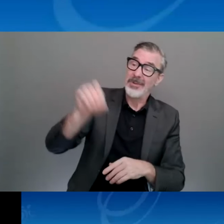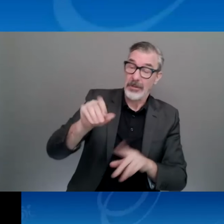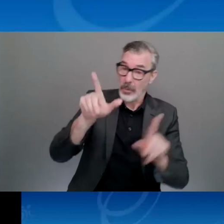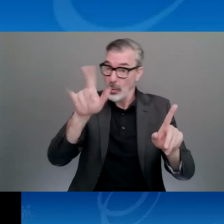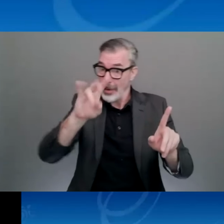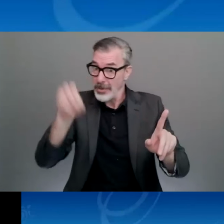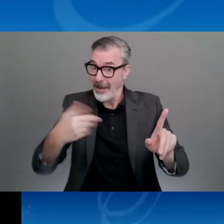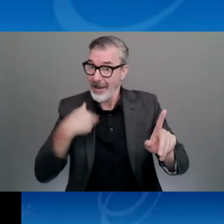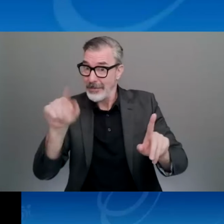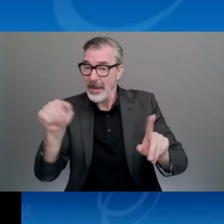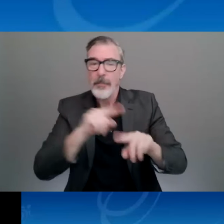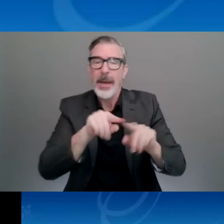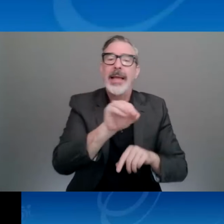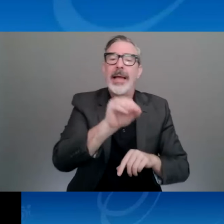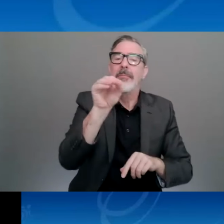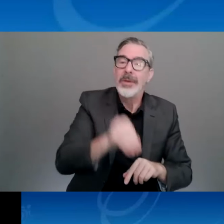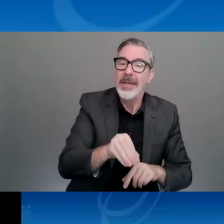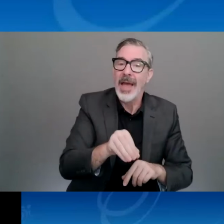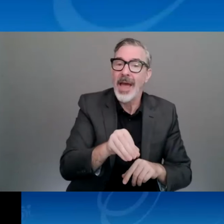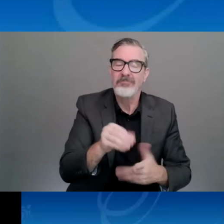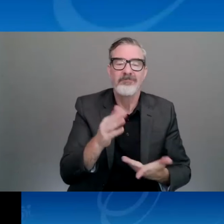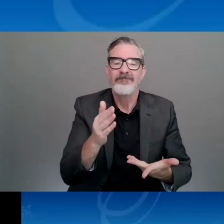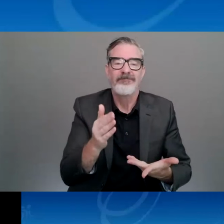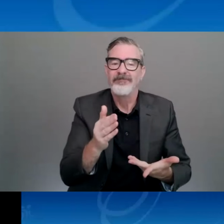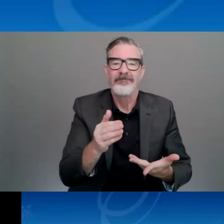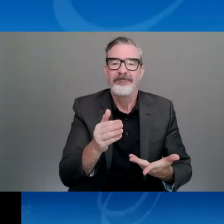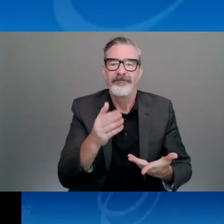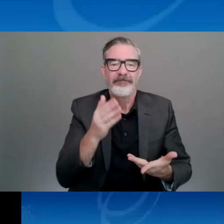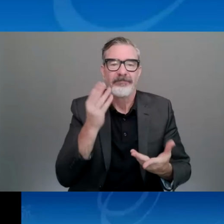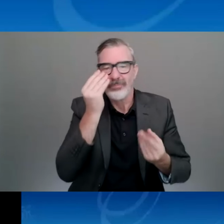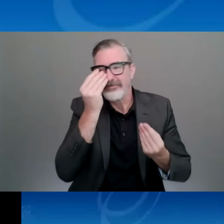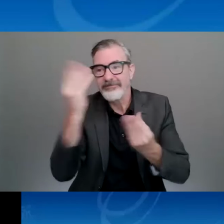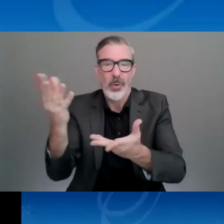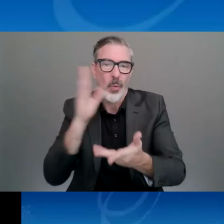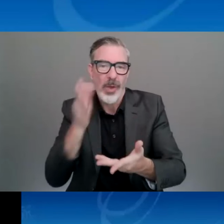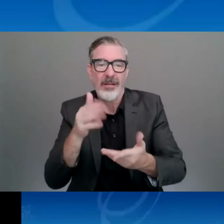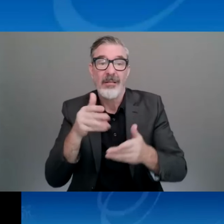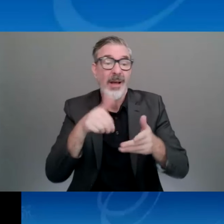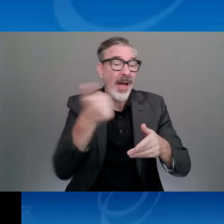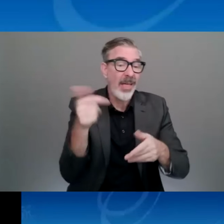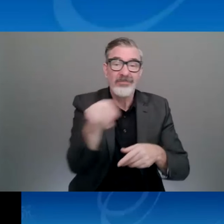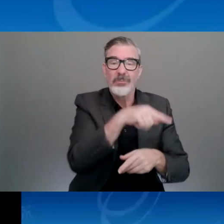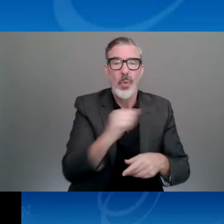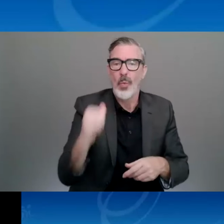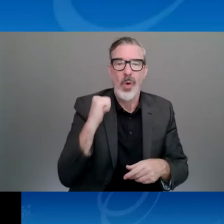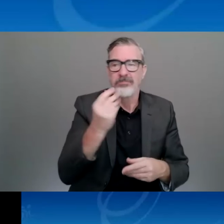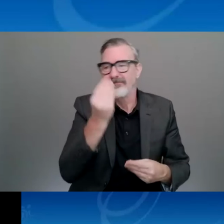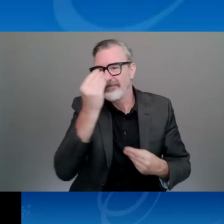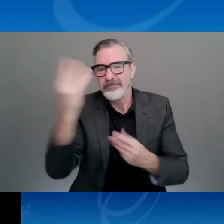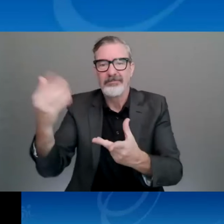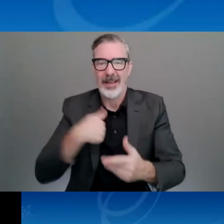because they're afraid of being told that they can't do it because they've been told that they have a limitation